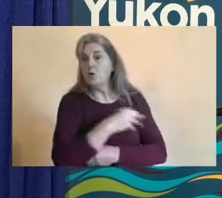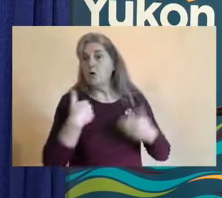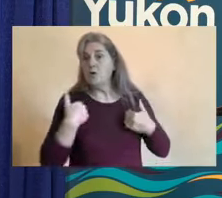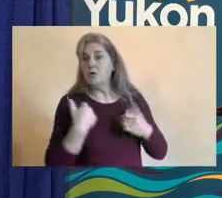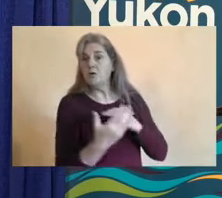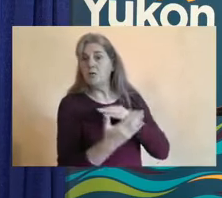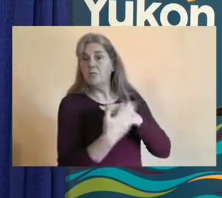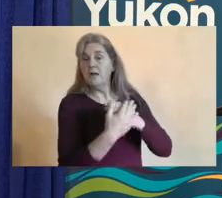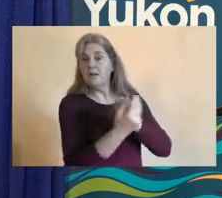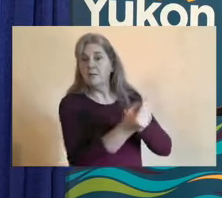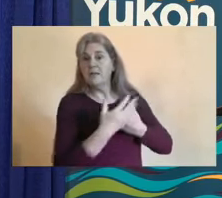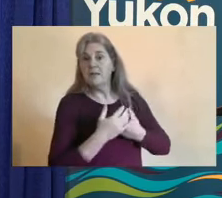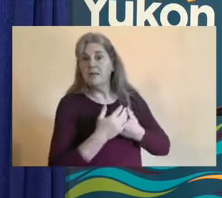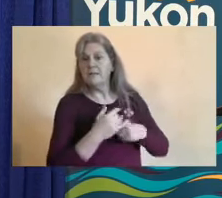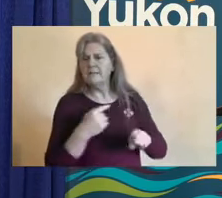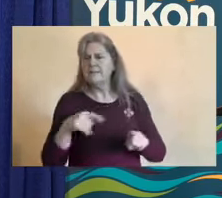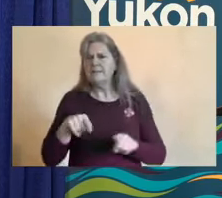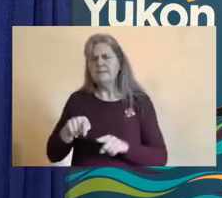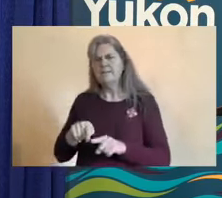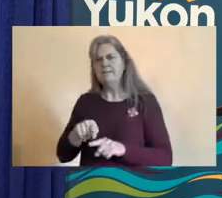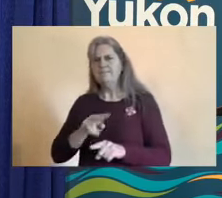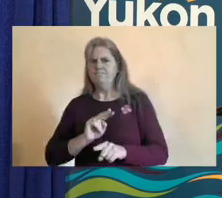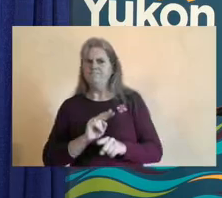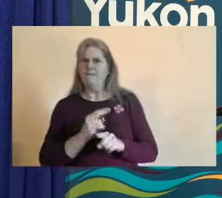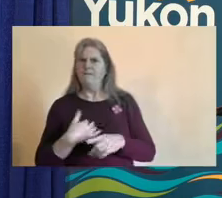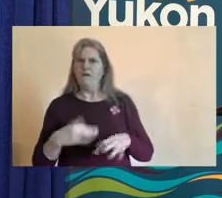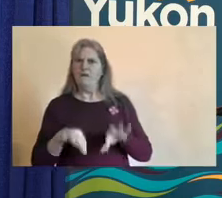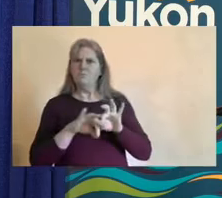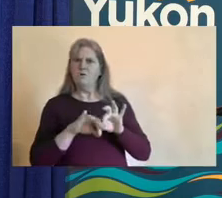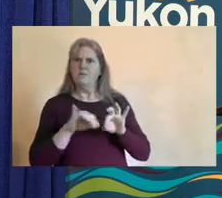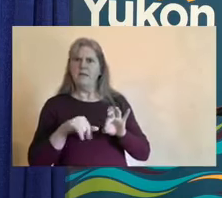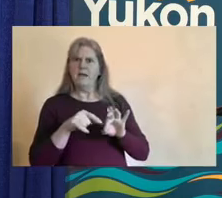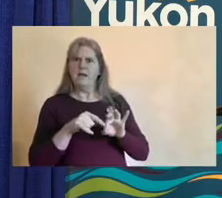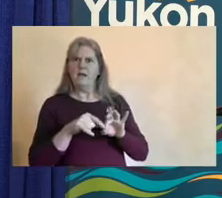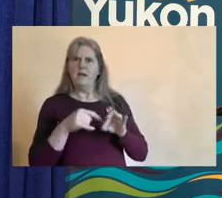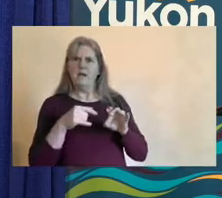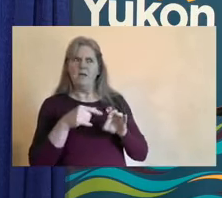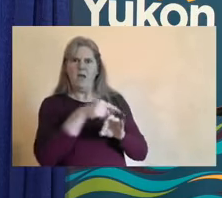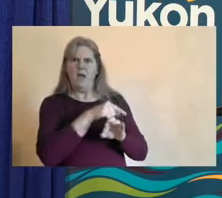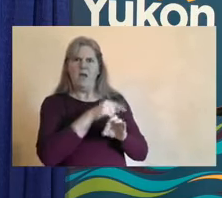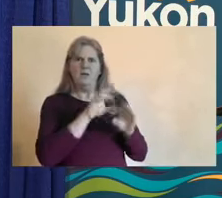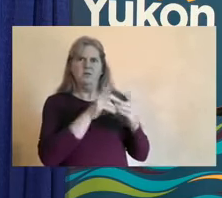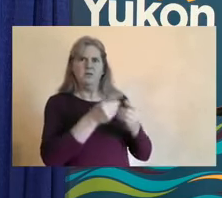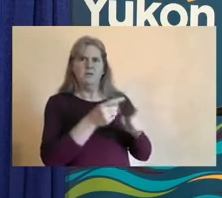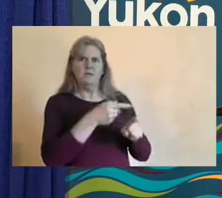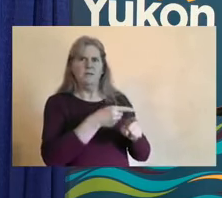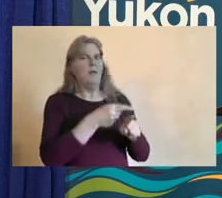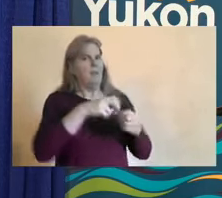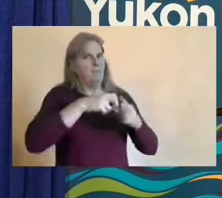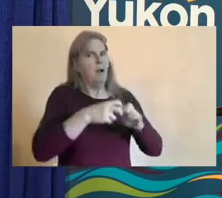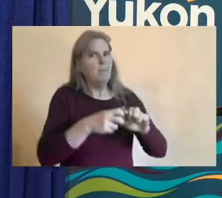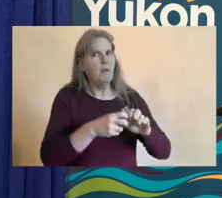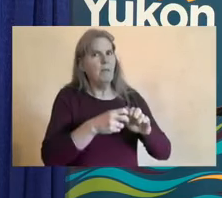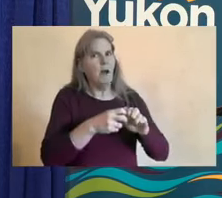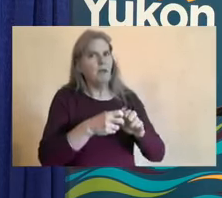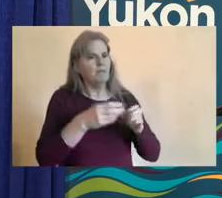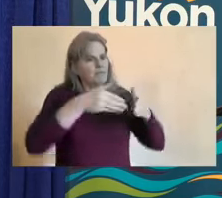we have proven that we think that this is an important part of our direction, then that is truly problematic and we will